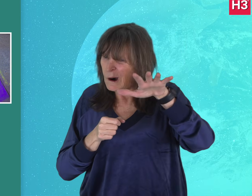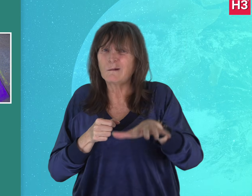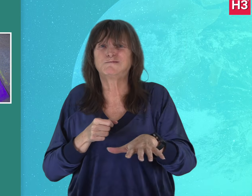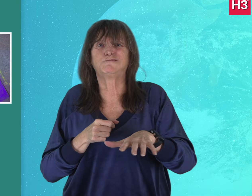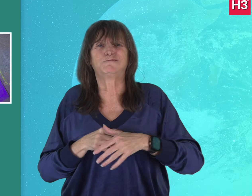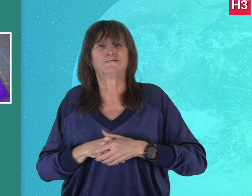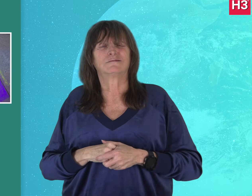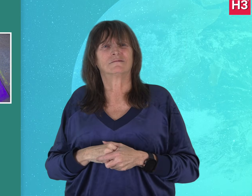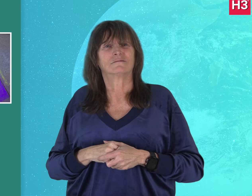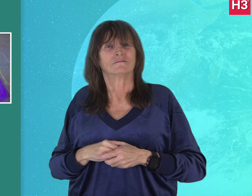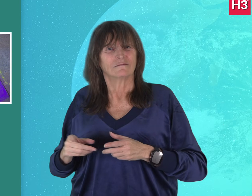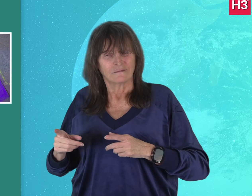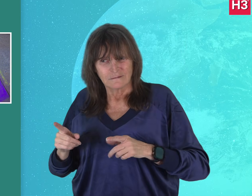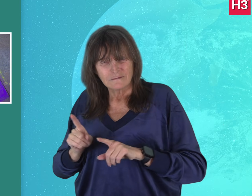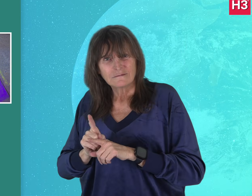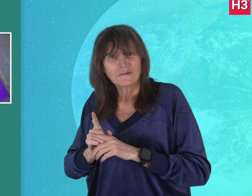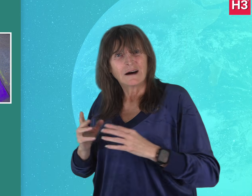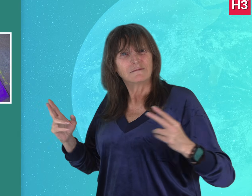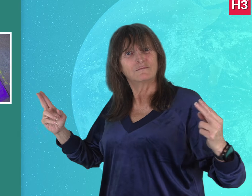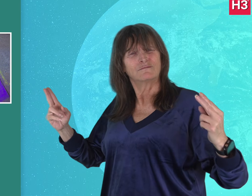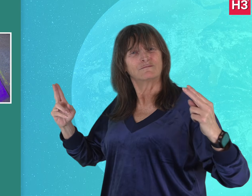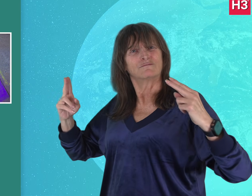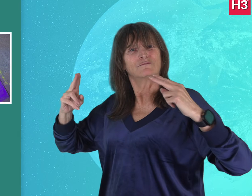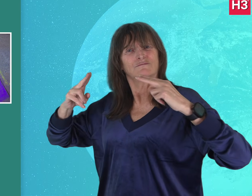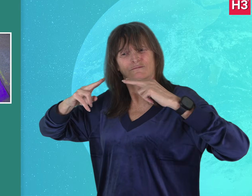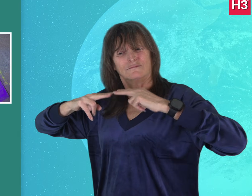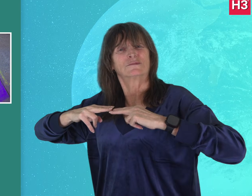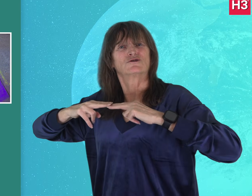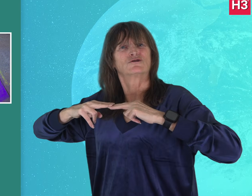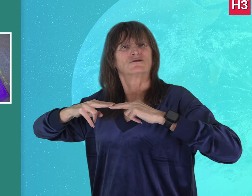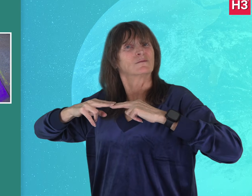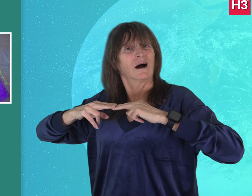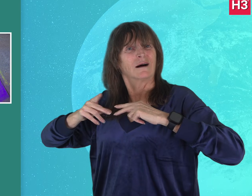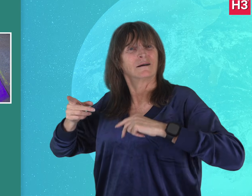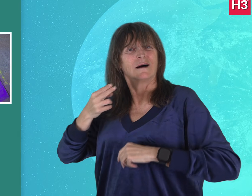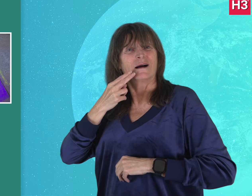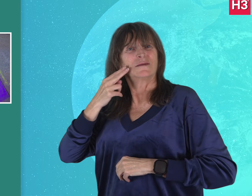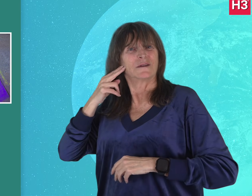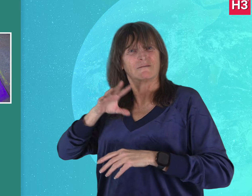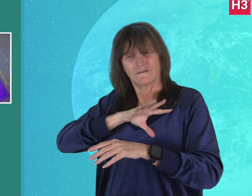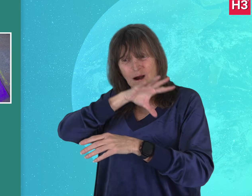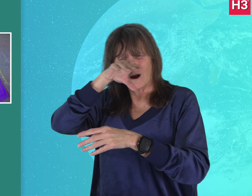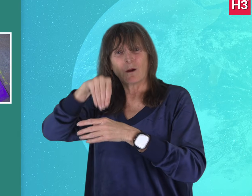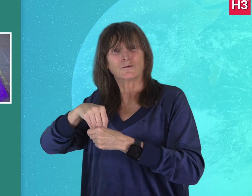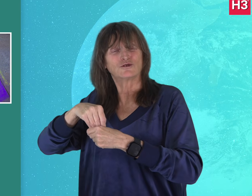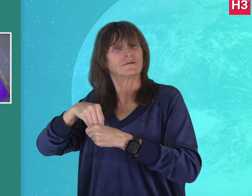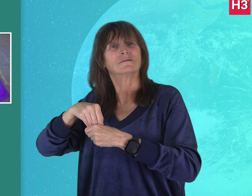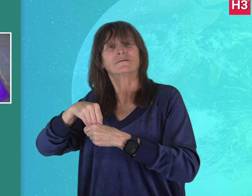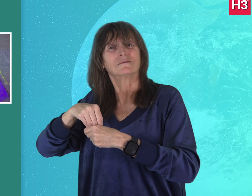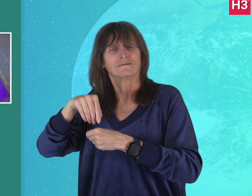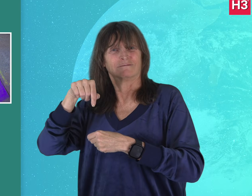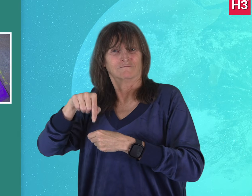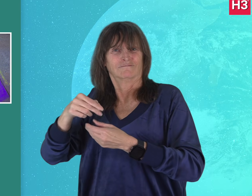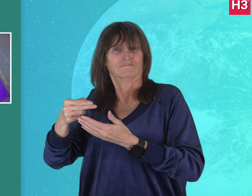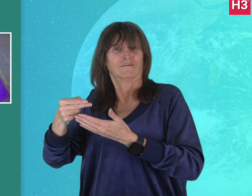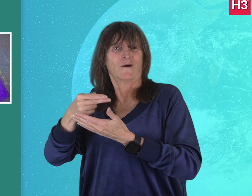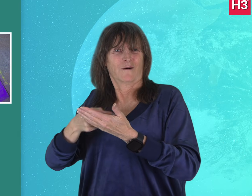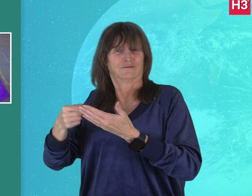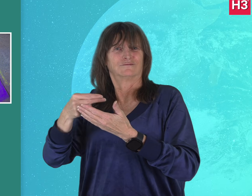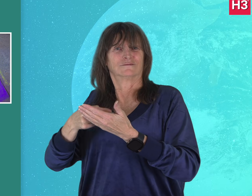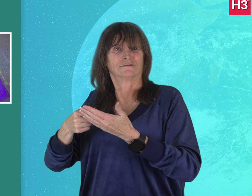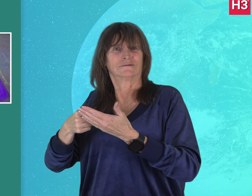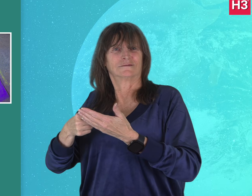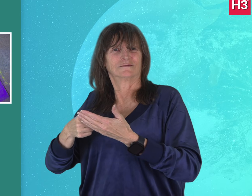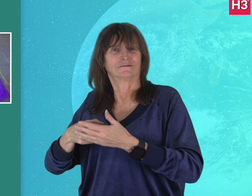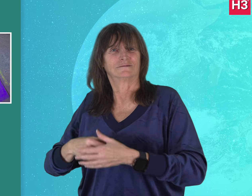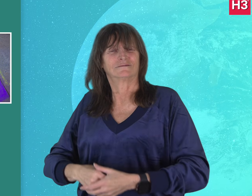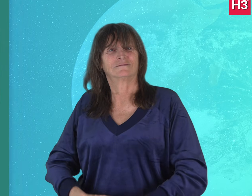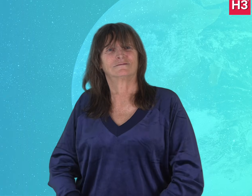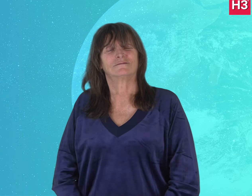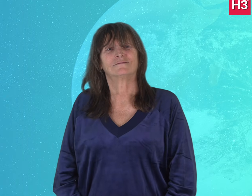stereotypes, and built a bridge for greater Deaf inclusion in the arts.